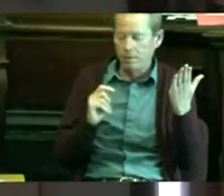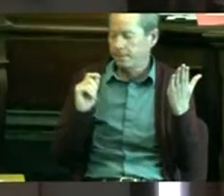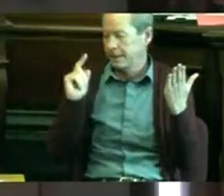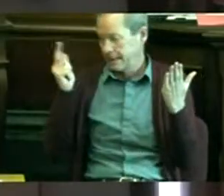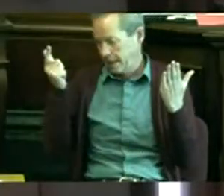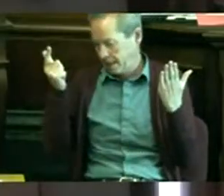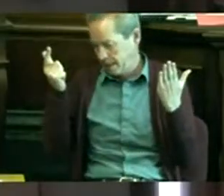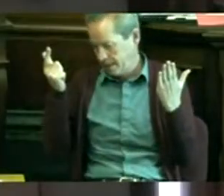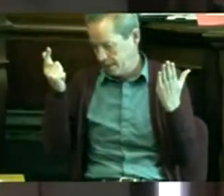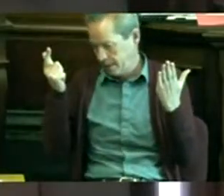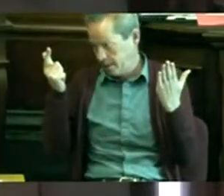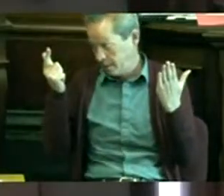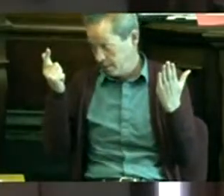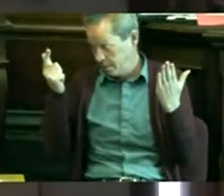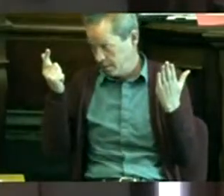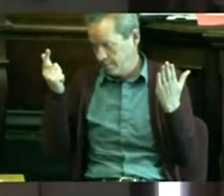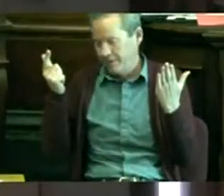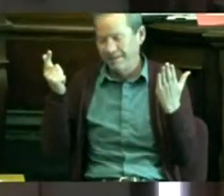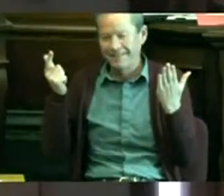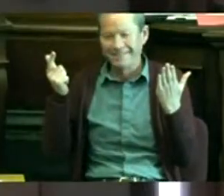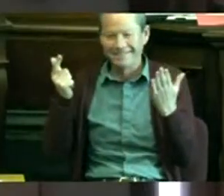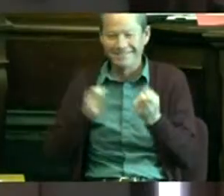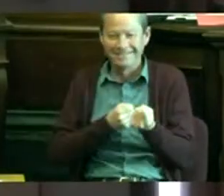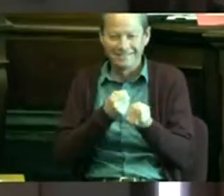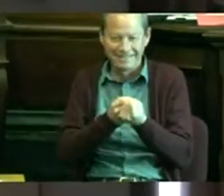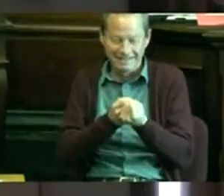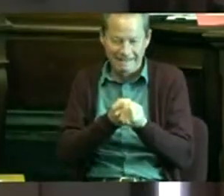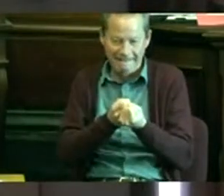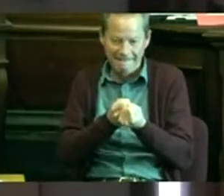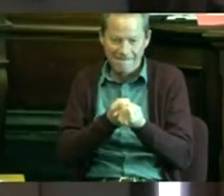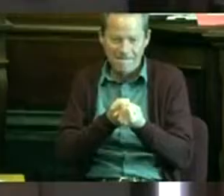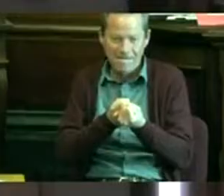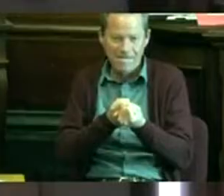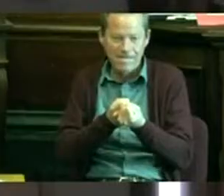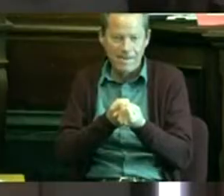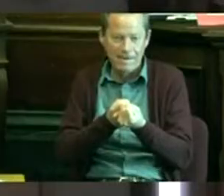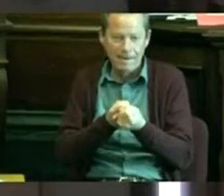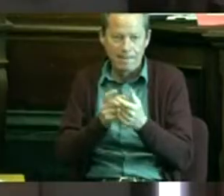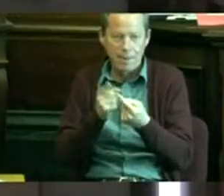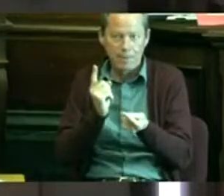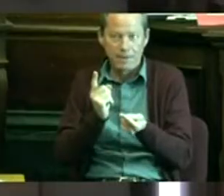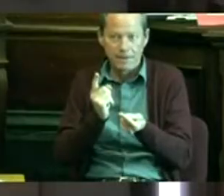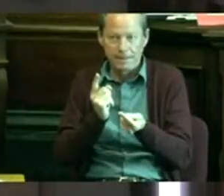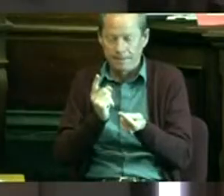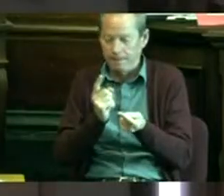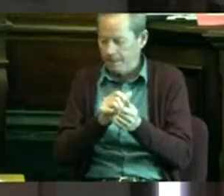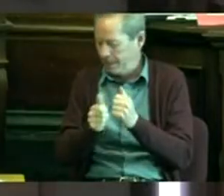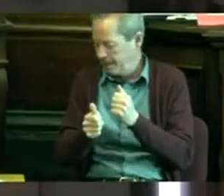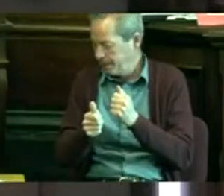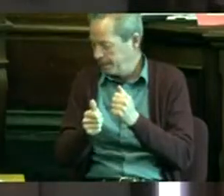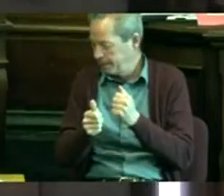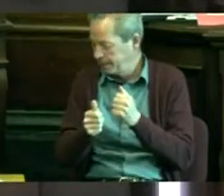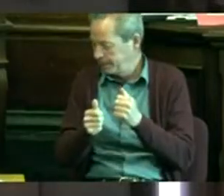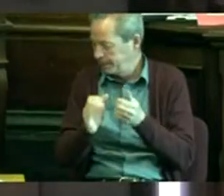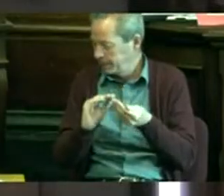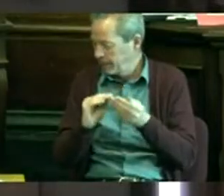questions? If not, I'll take a motion. Move it. Moved second